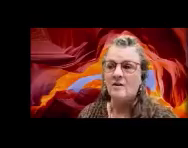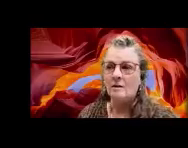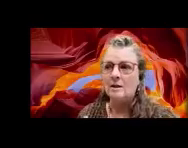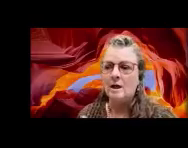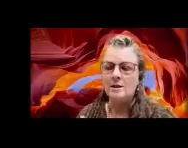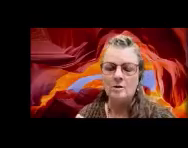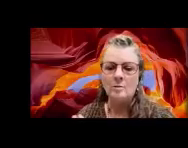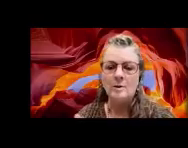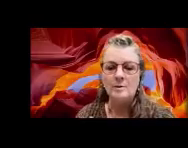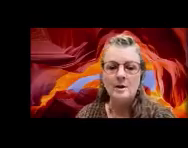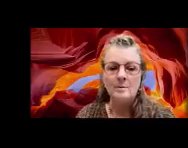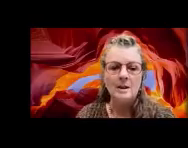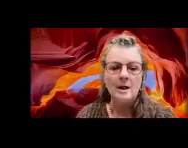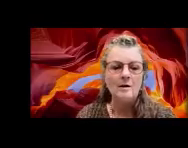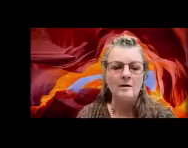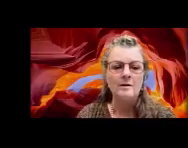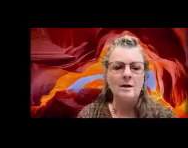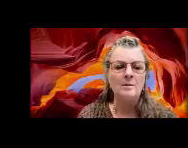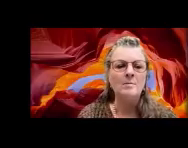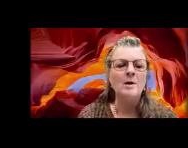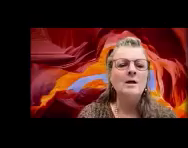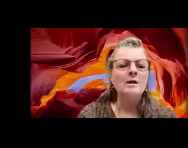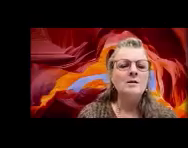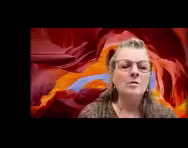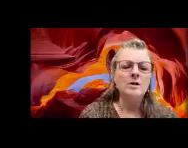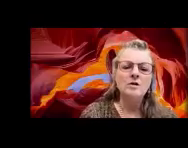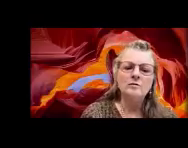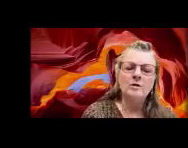very logical. People tell me that all the time. So listen for